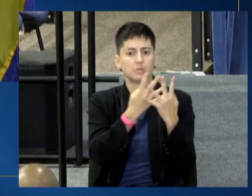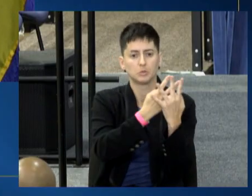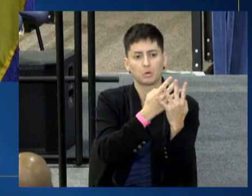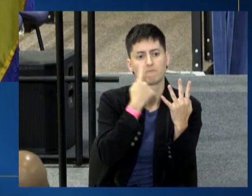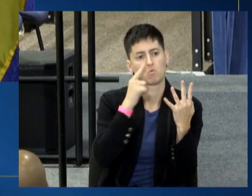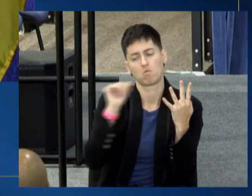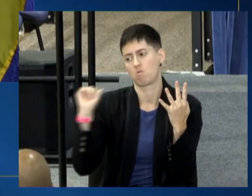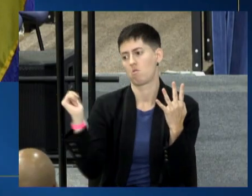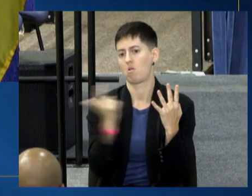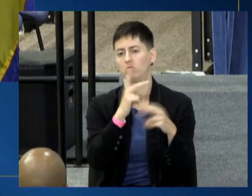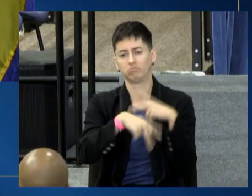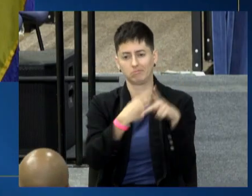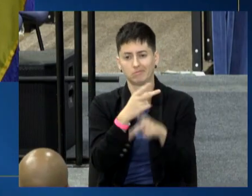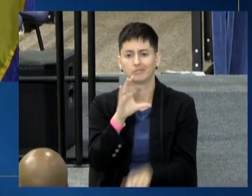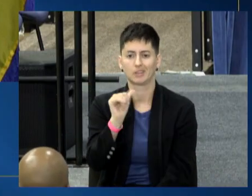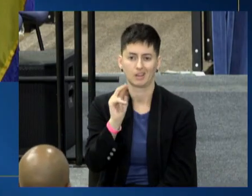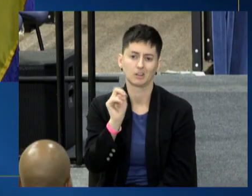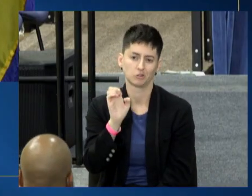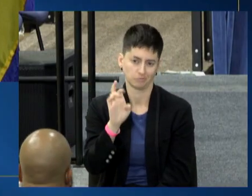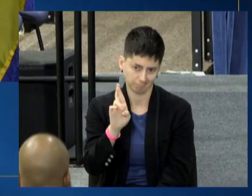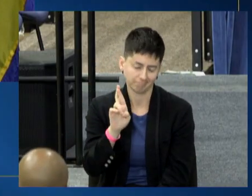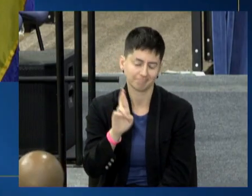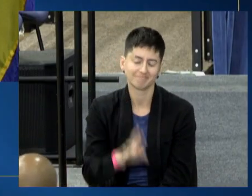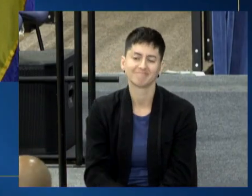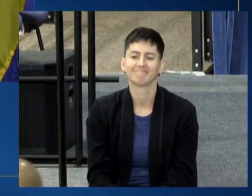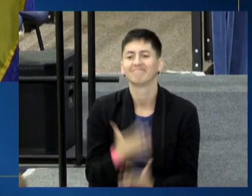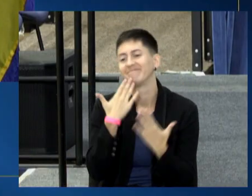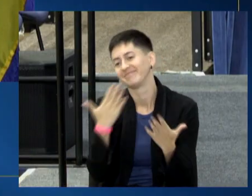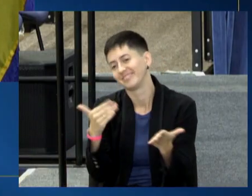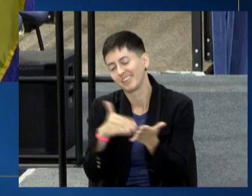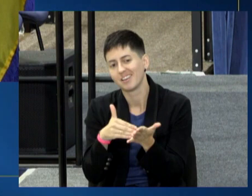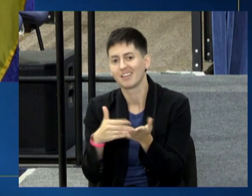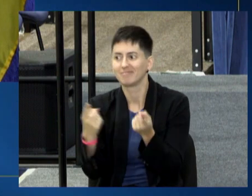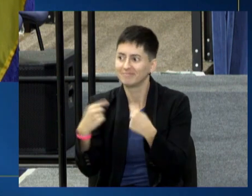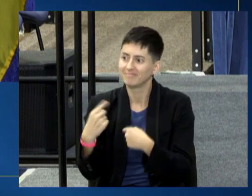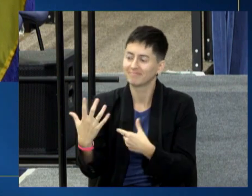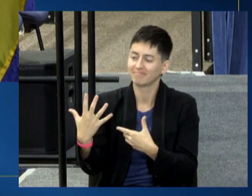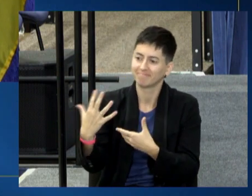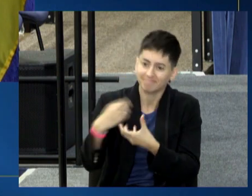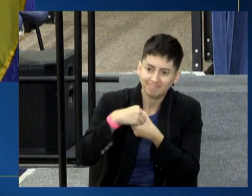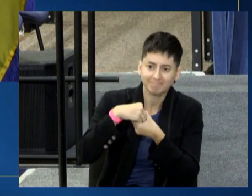Thank you again for being here today, for your work as part of CancerX, and for your commitment